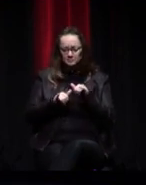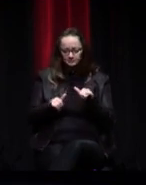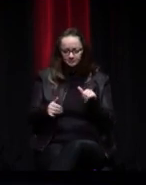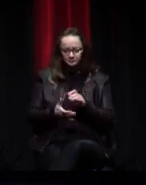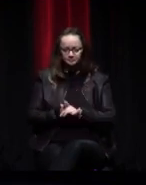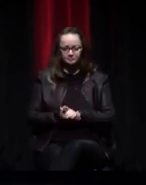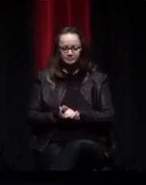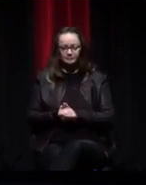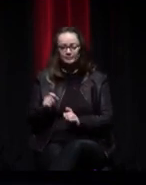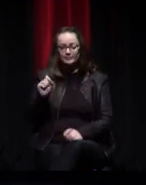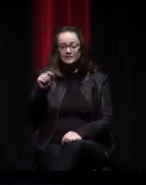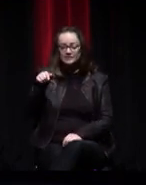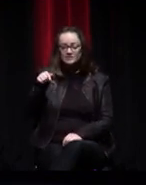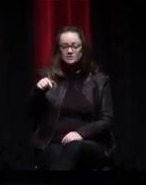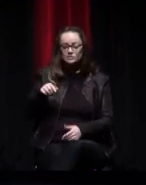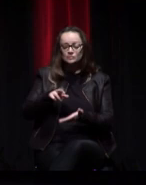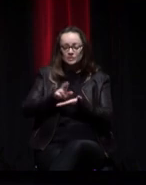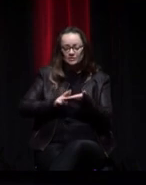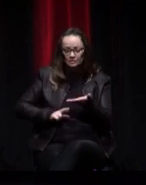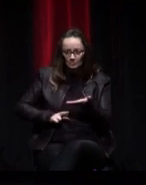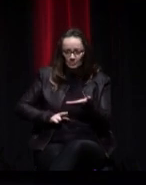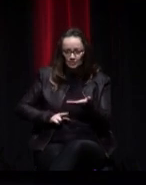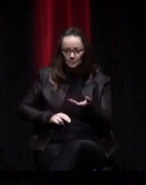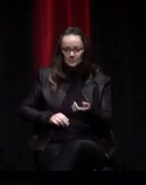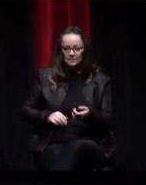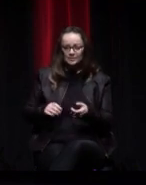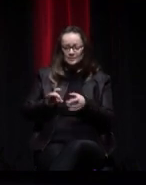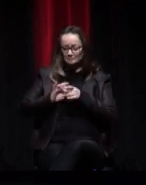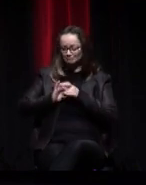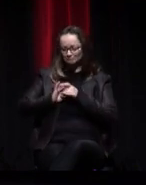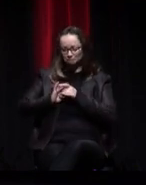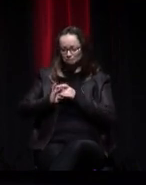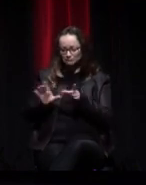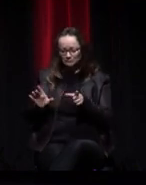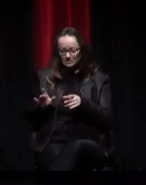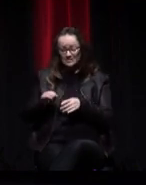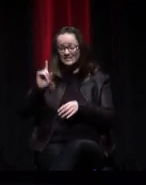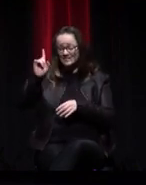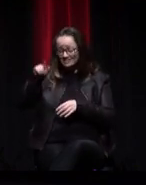of such deliberately fraudulent stories